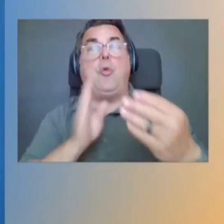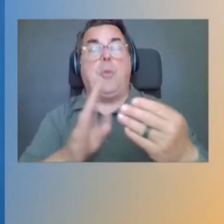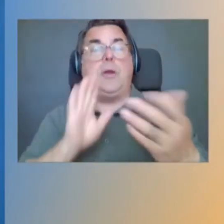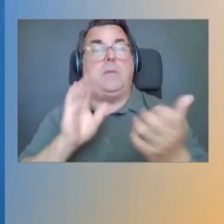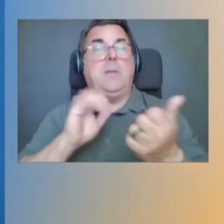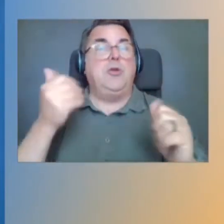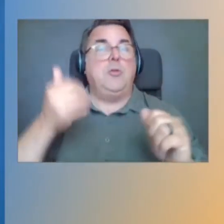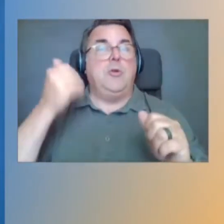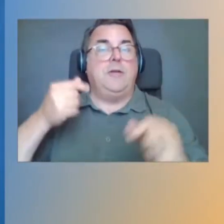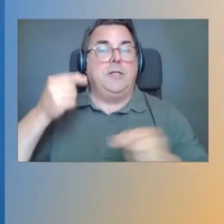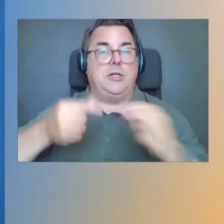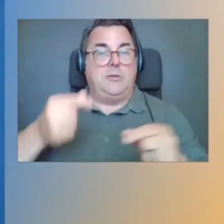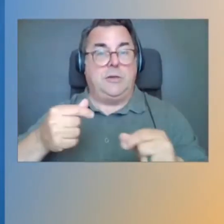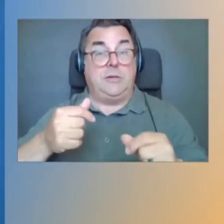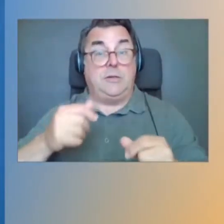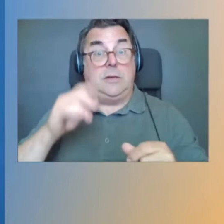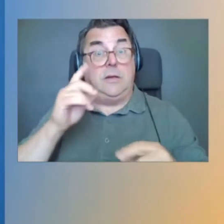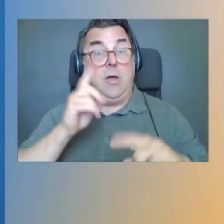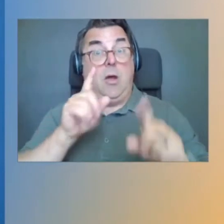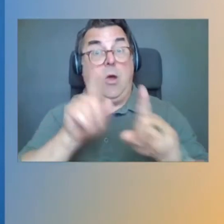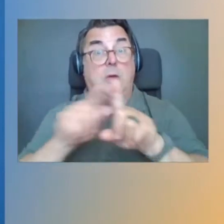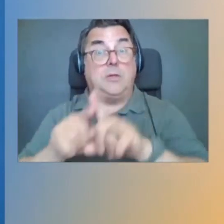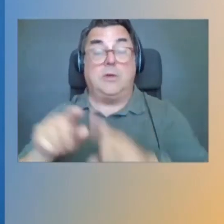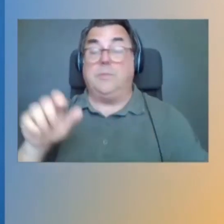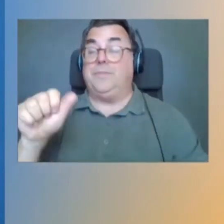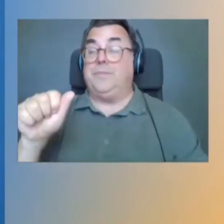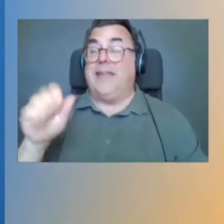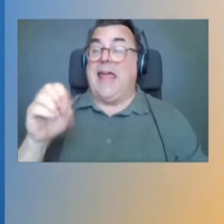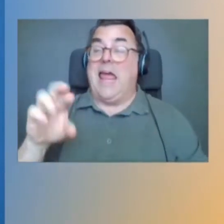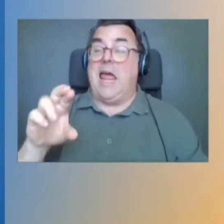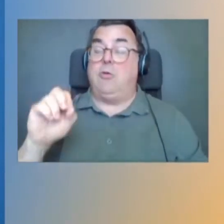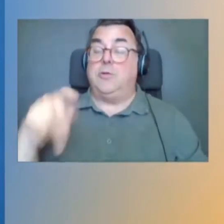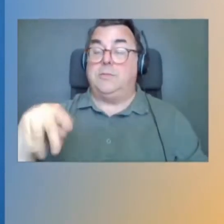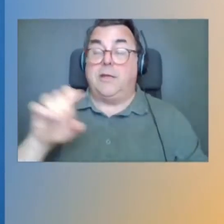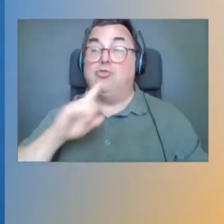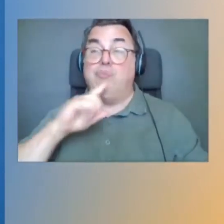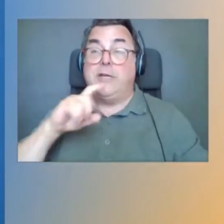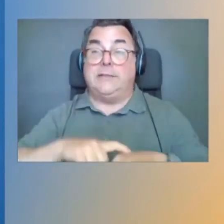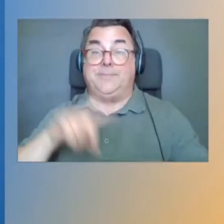Not only that, Aerospike, a real-time database, they were able to see 70% improvement